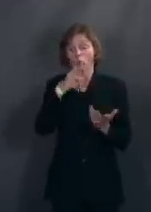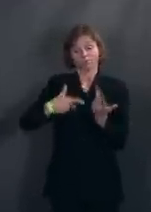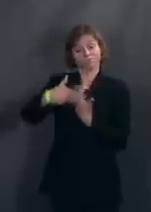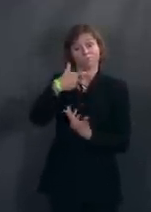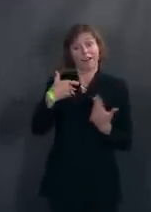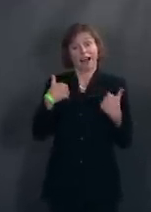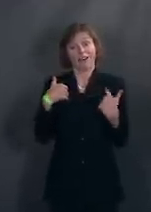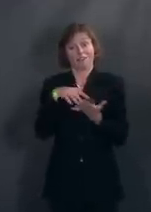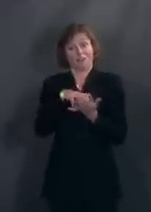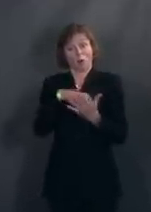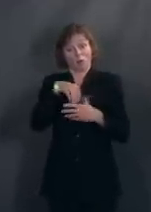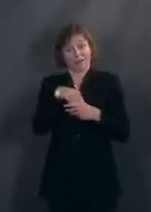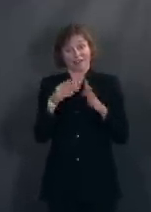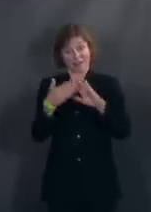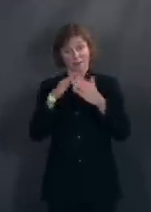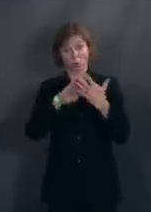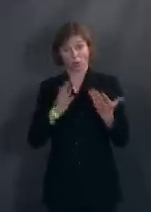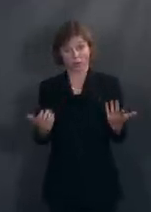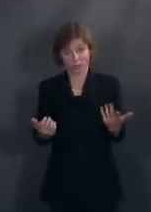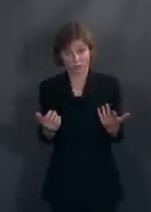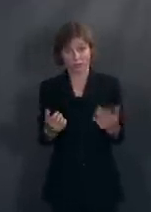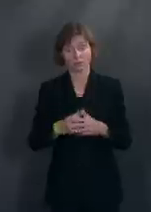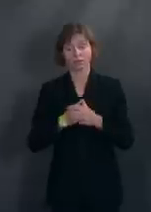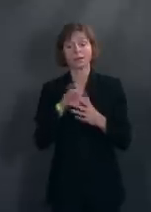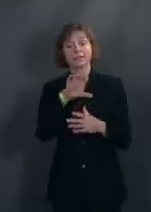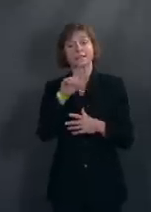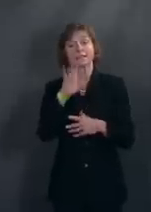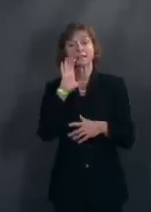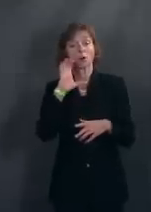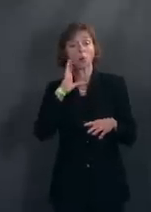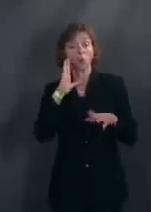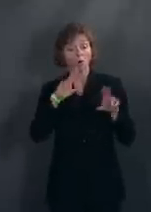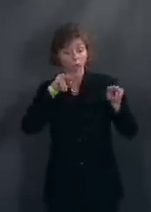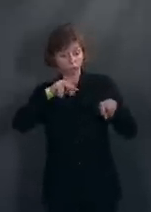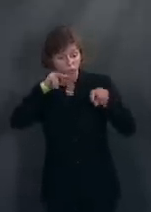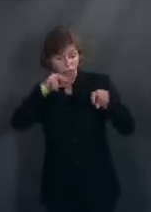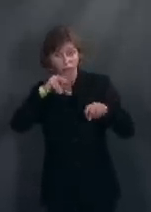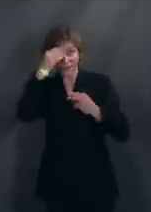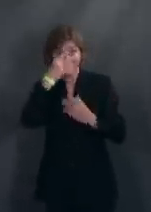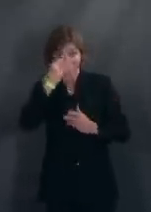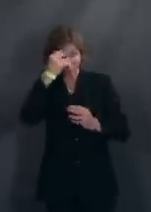And the CDC will monitor the data on an ongoing basis to make sure that pharmacies are efficiently